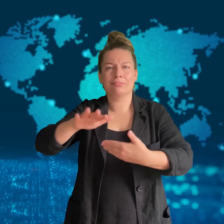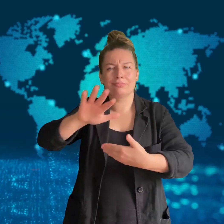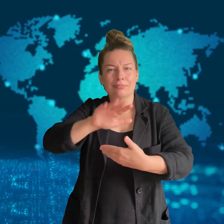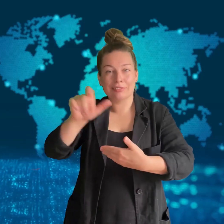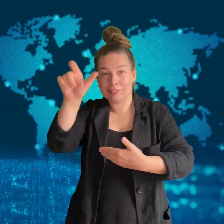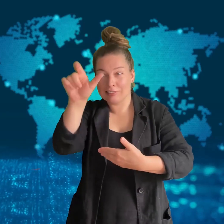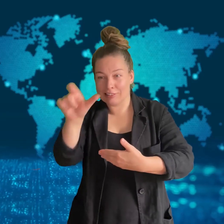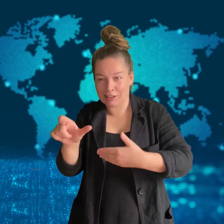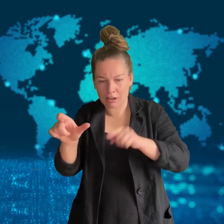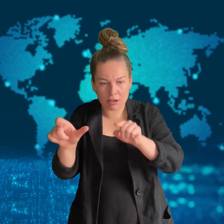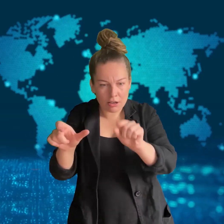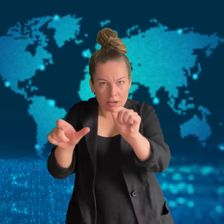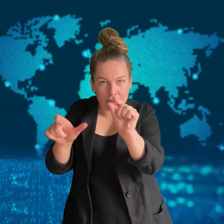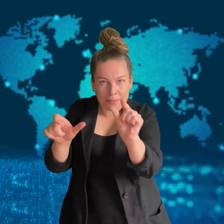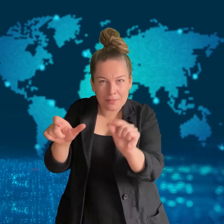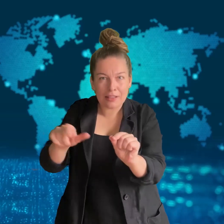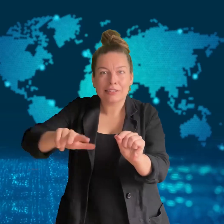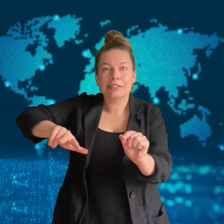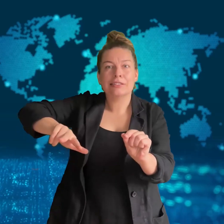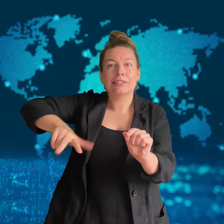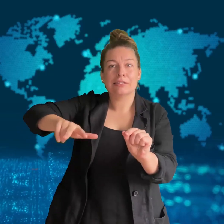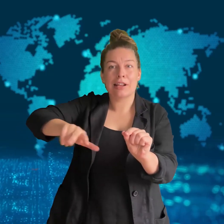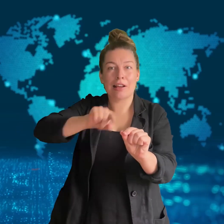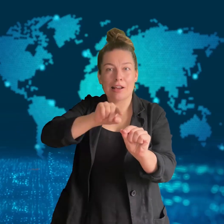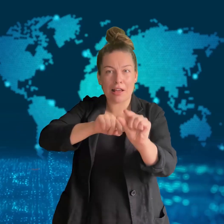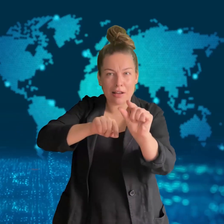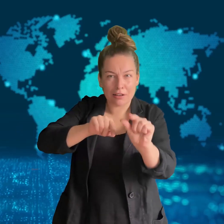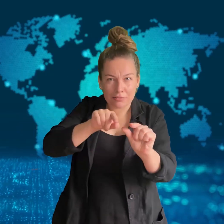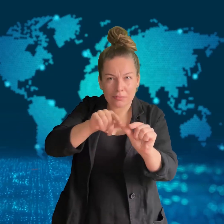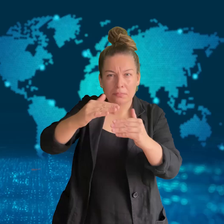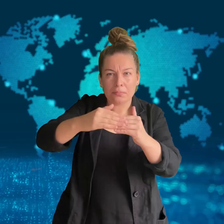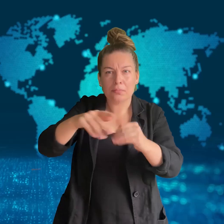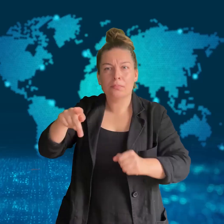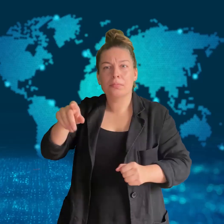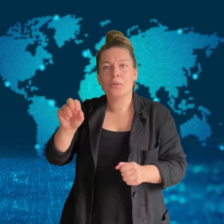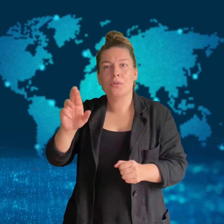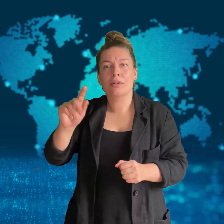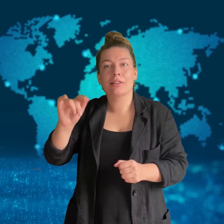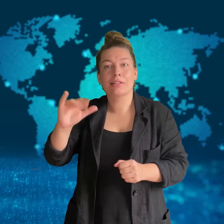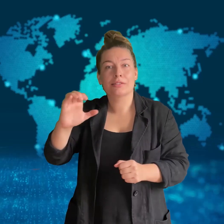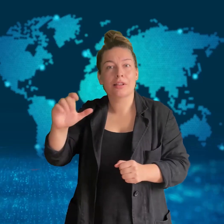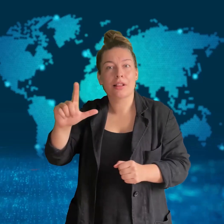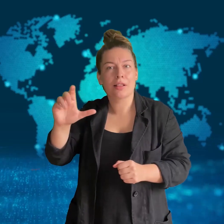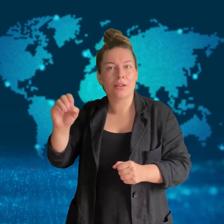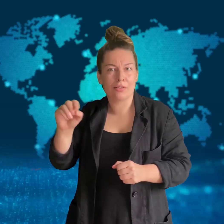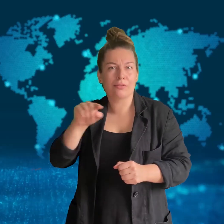Sicily near Porticello and is known to